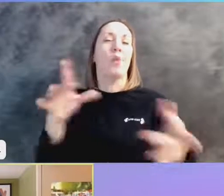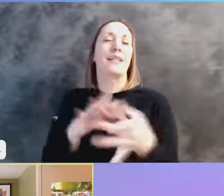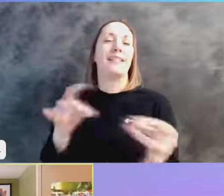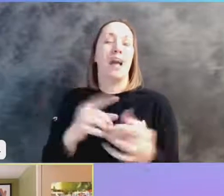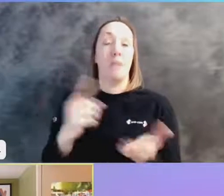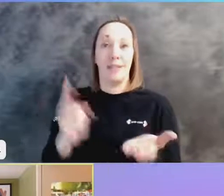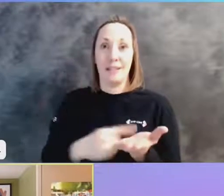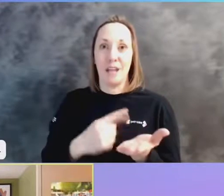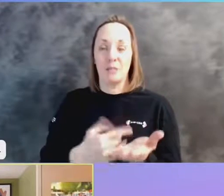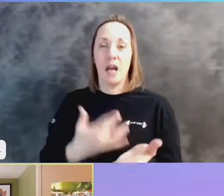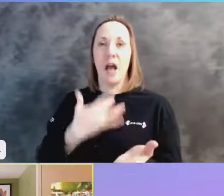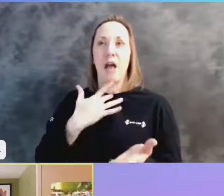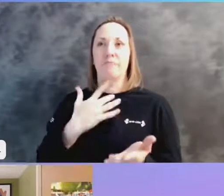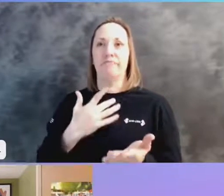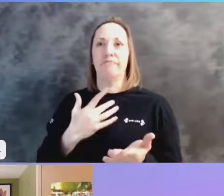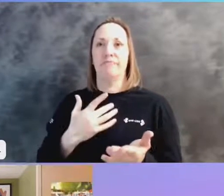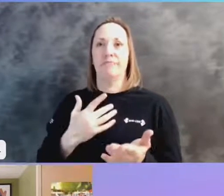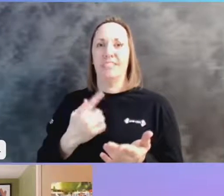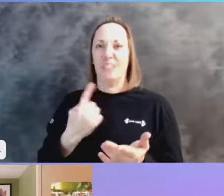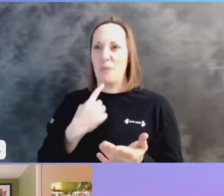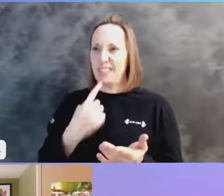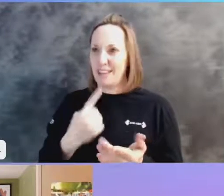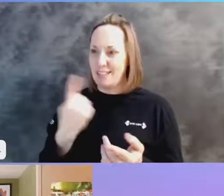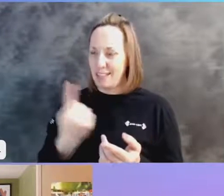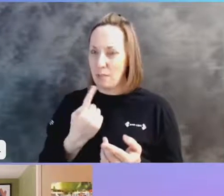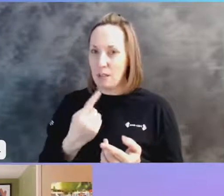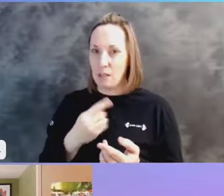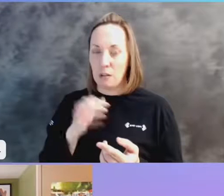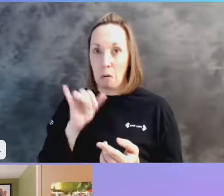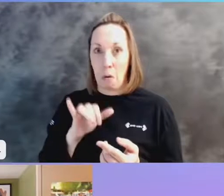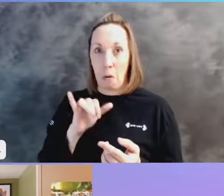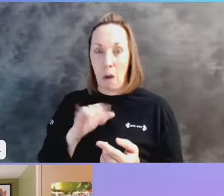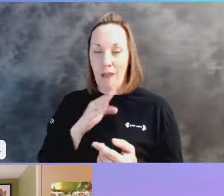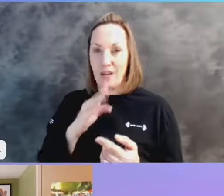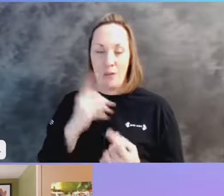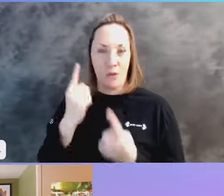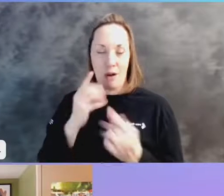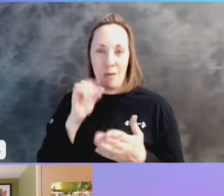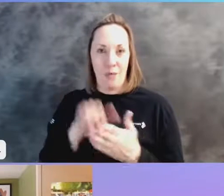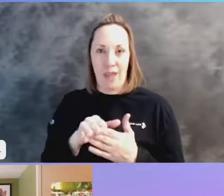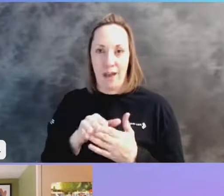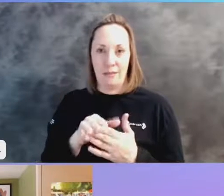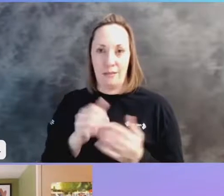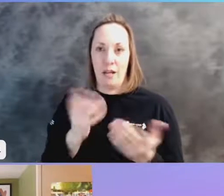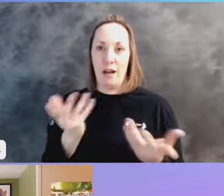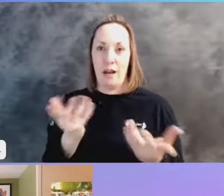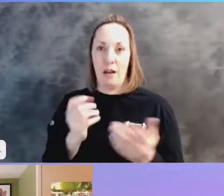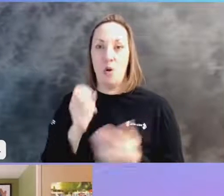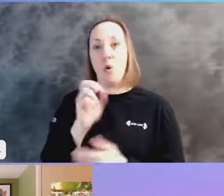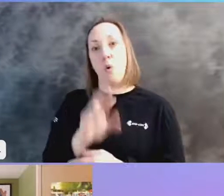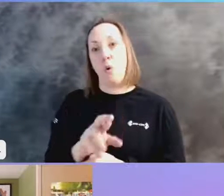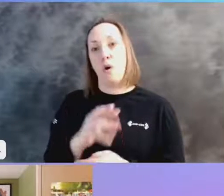at some point get a little over confident in what I know, and what I think they will say, and every now and